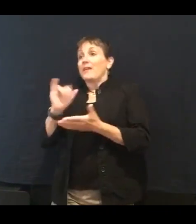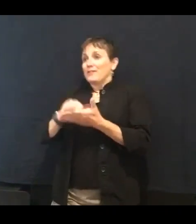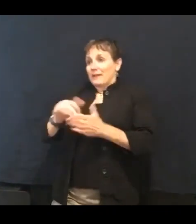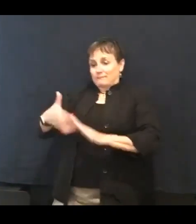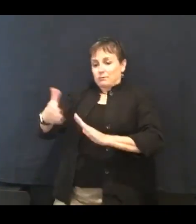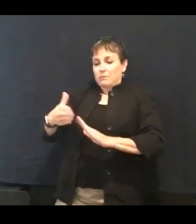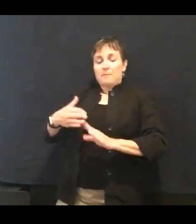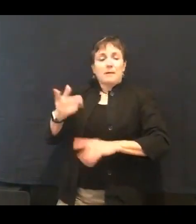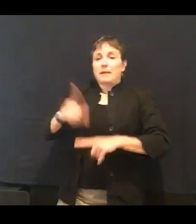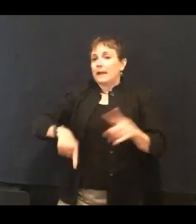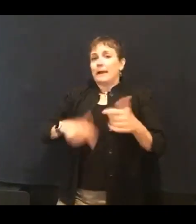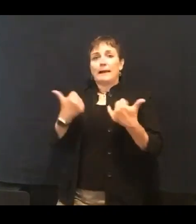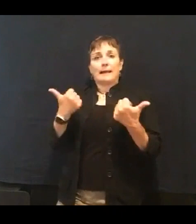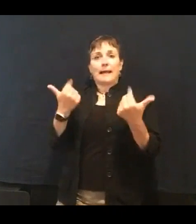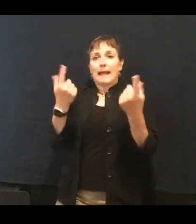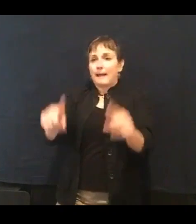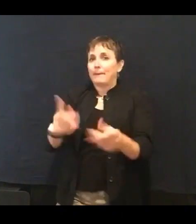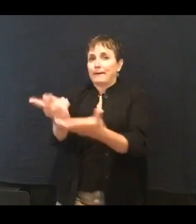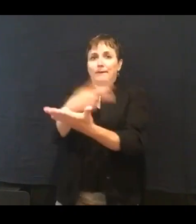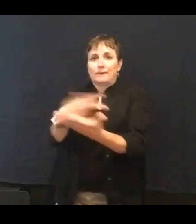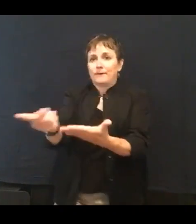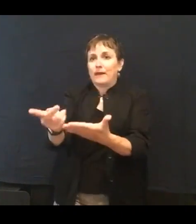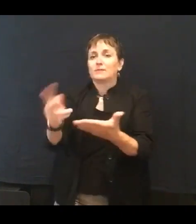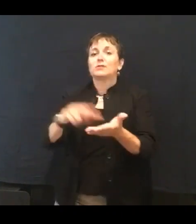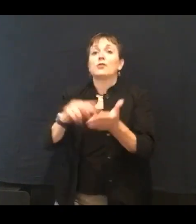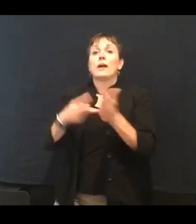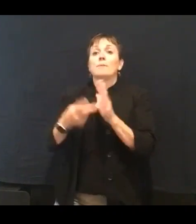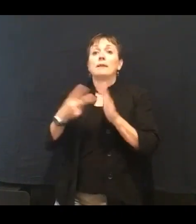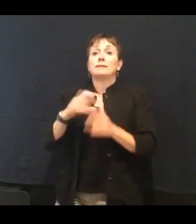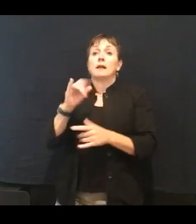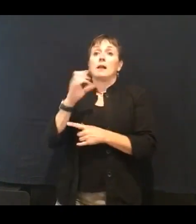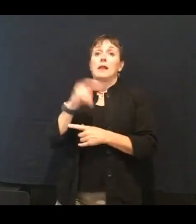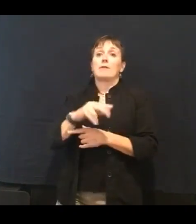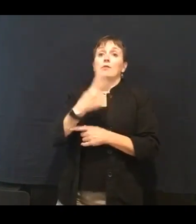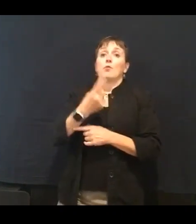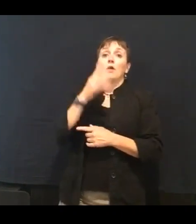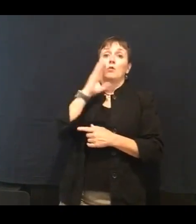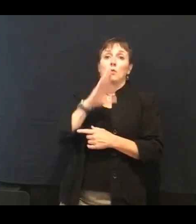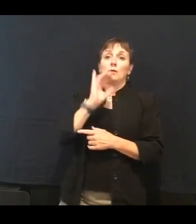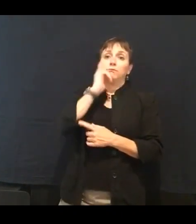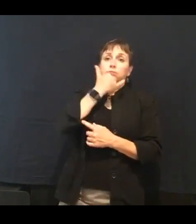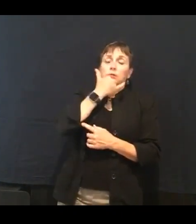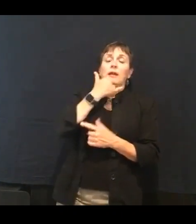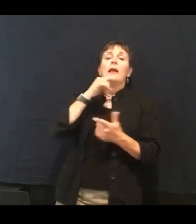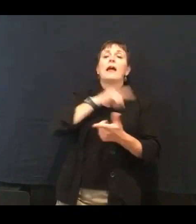the three-dimensional structure of the mutated clarin-1and causing it to fold improperly,